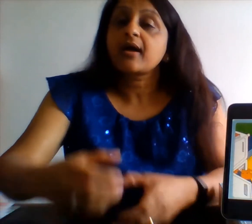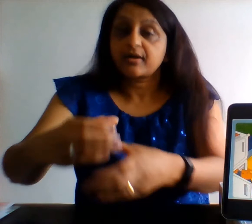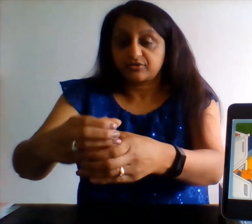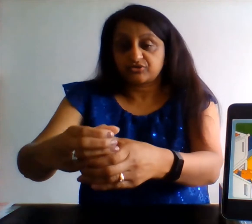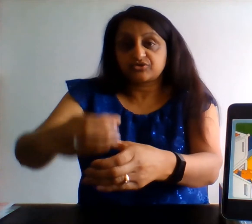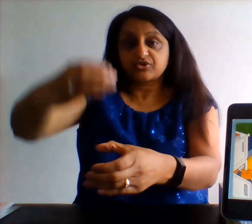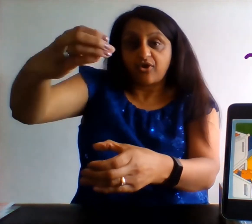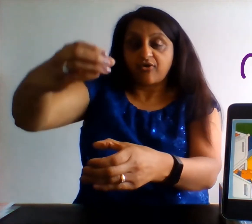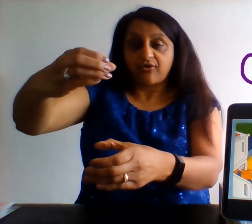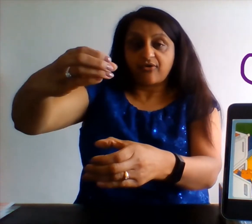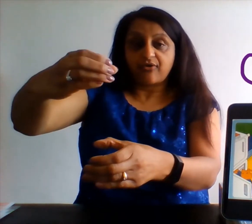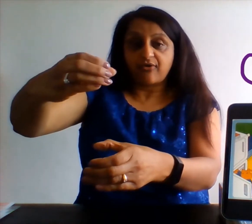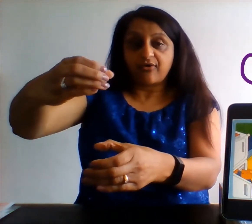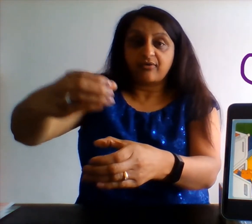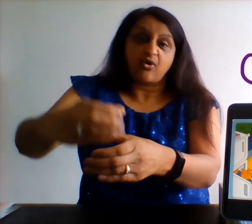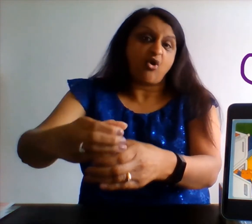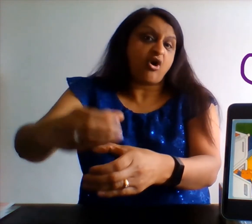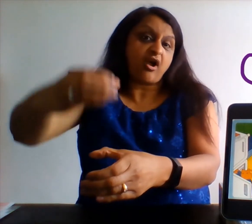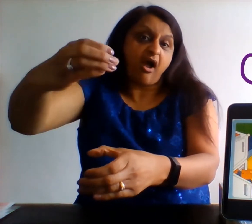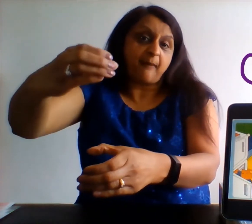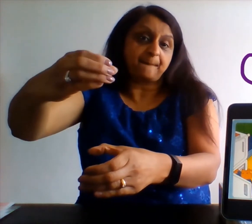Cup.